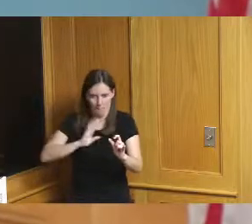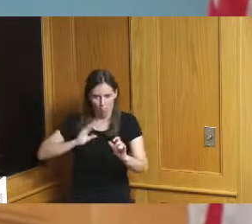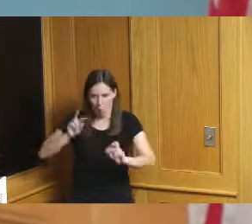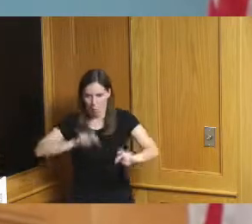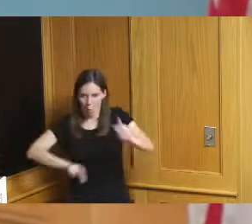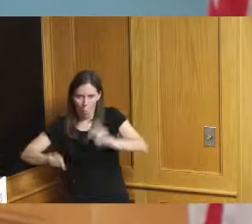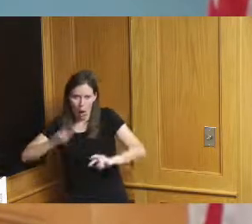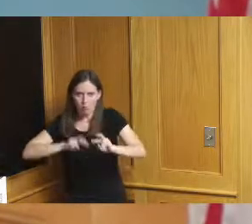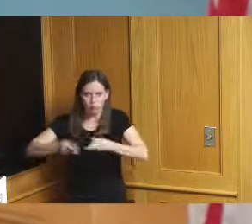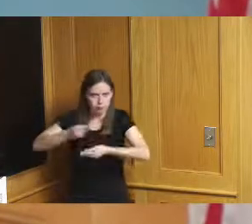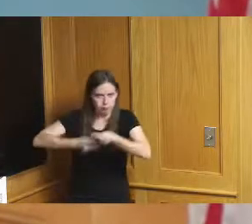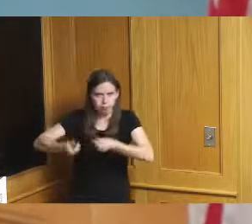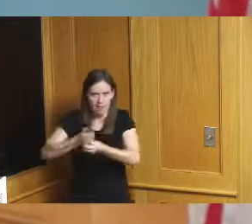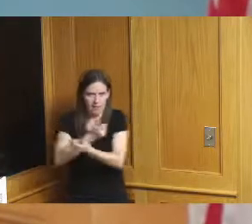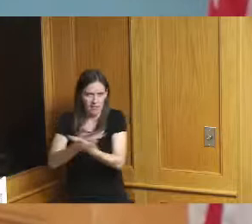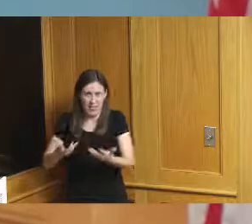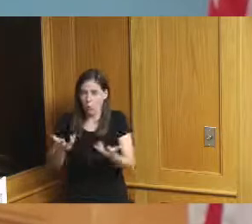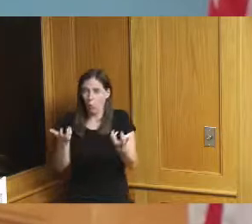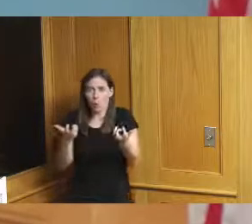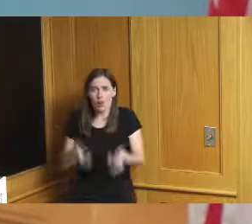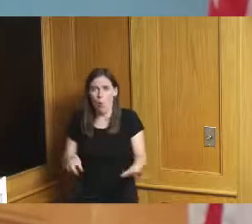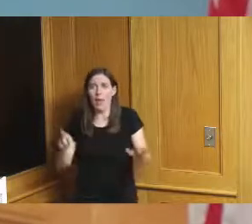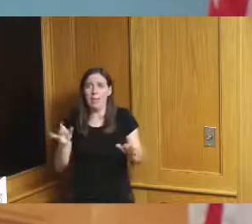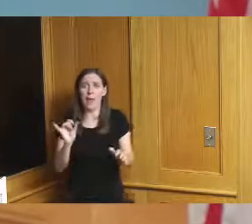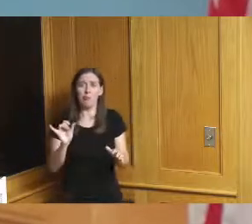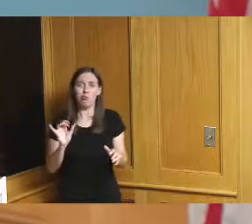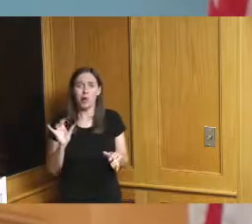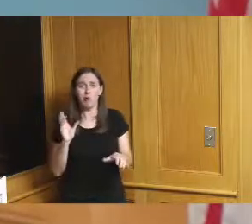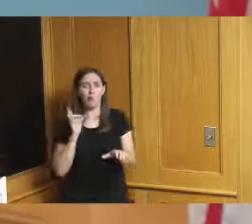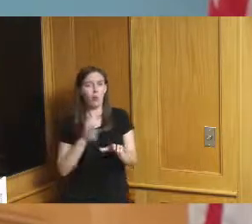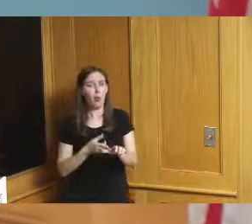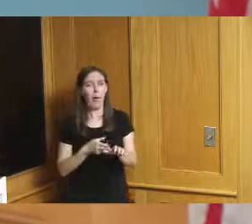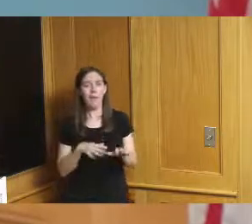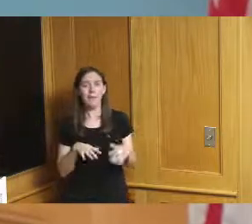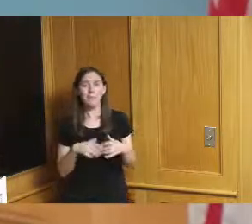we don't want no board over there just window dressing and then we're not checking no boxes